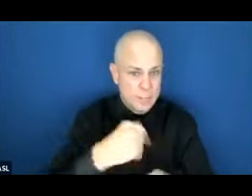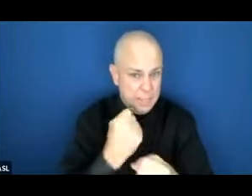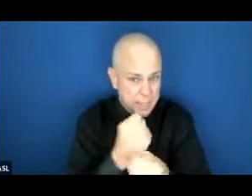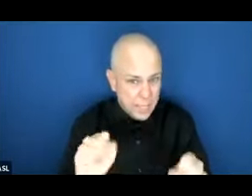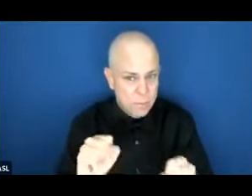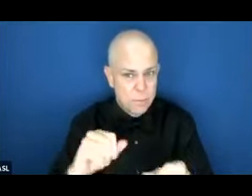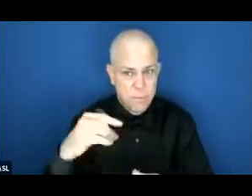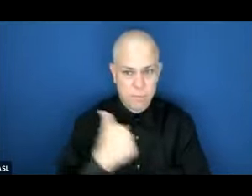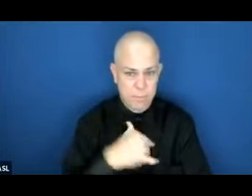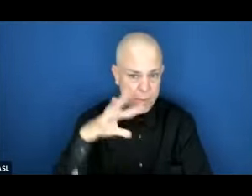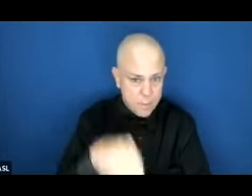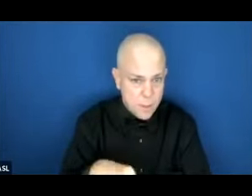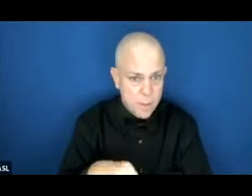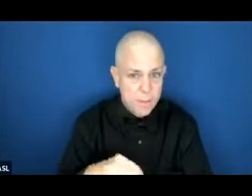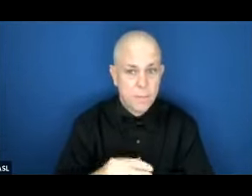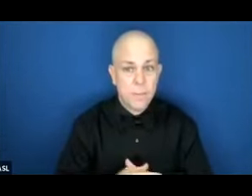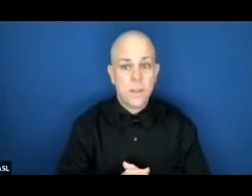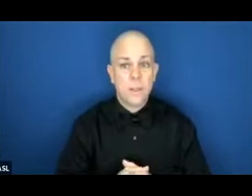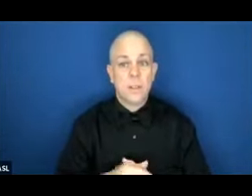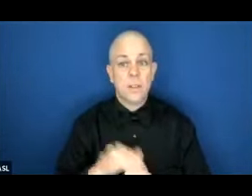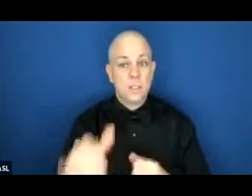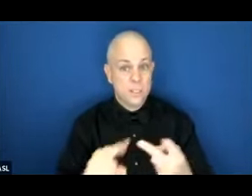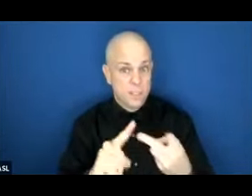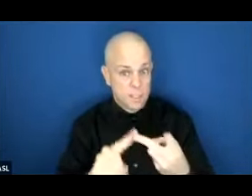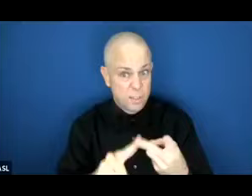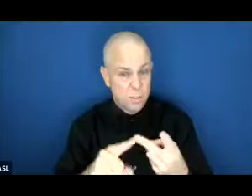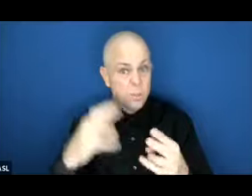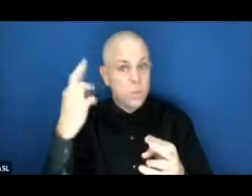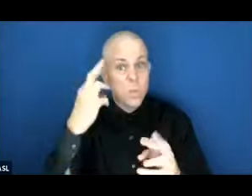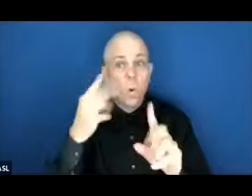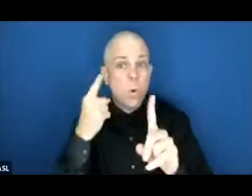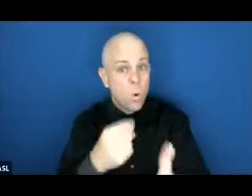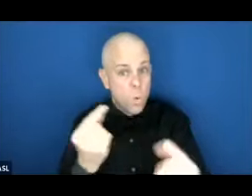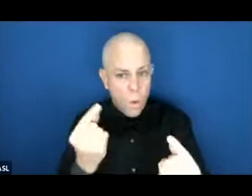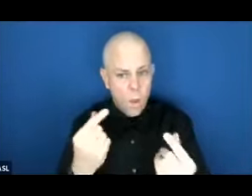is to help the team provide information to them in order to